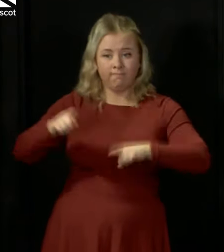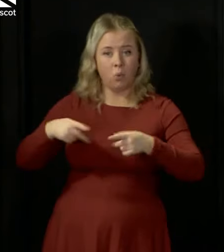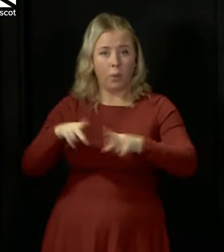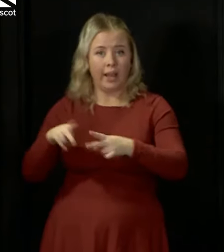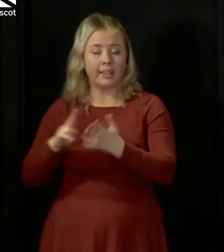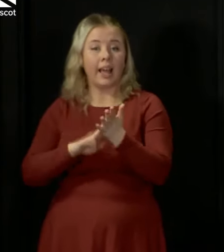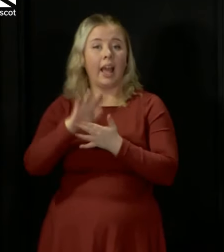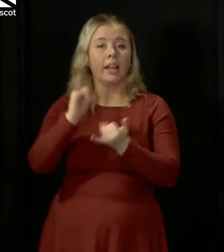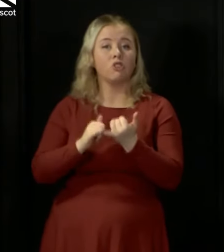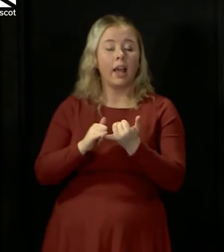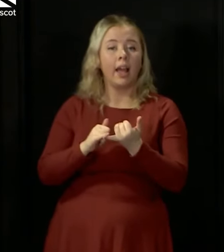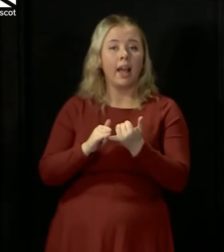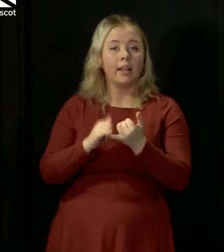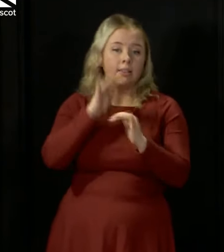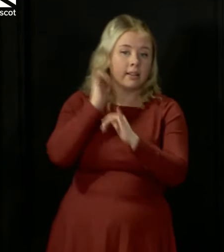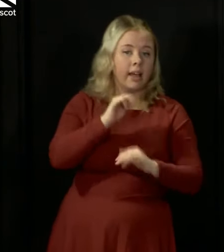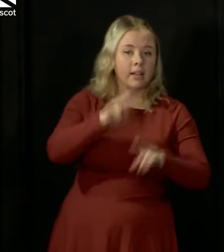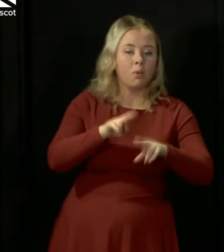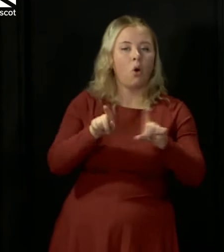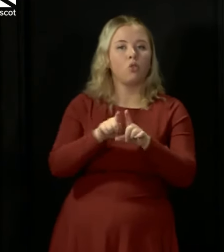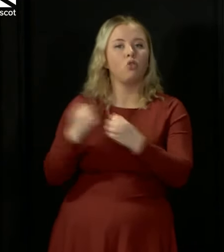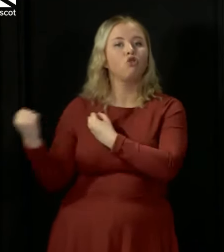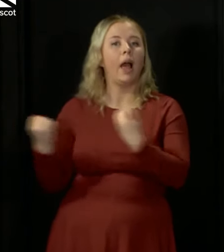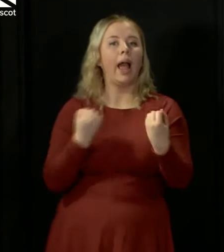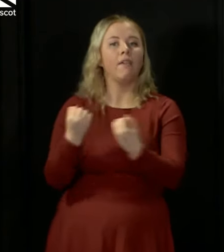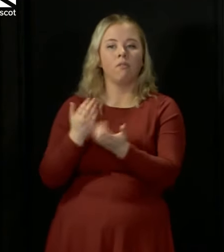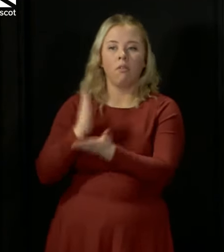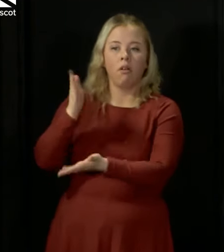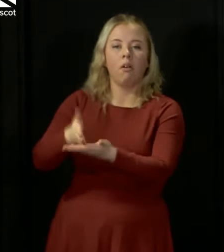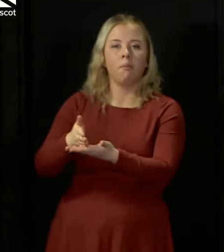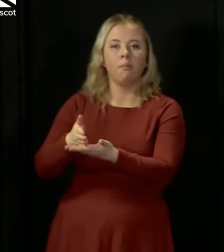NHS testing capacity, but also these drive-through centres that increasing numbers of people